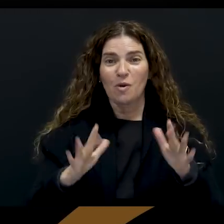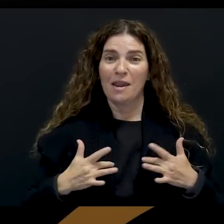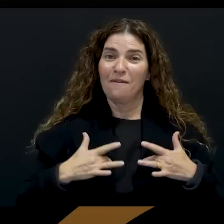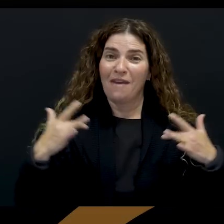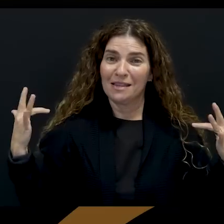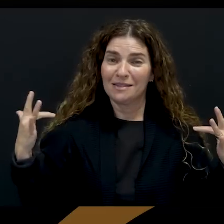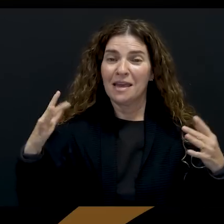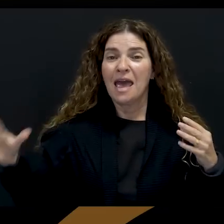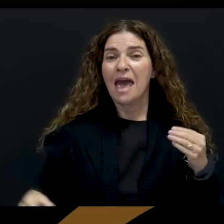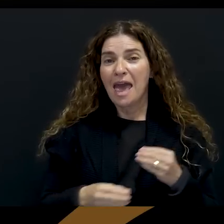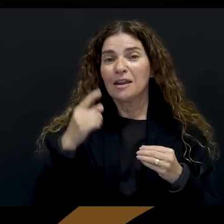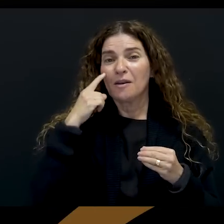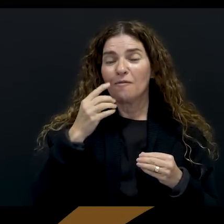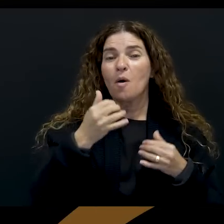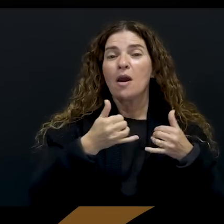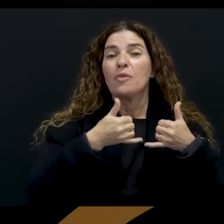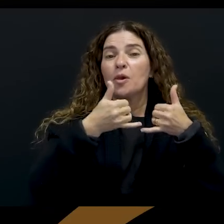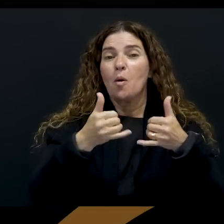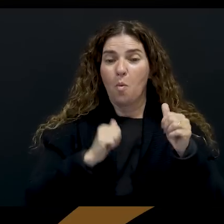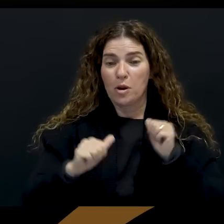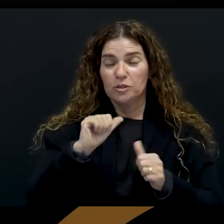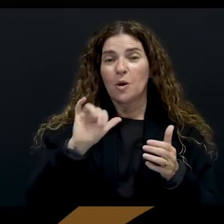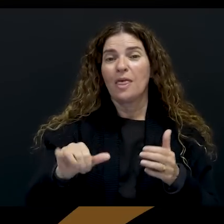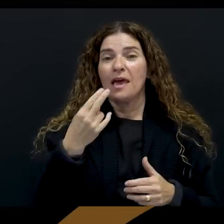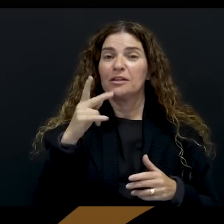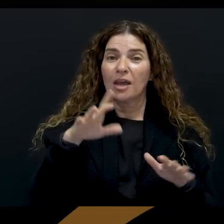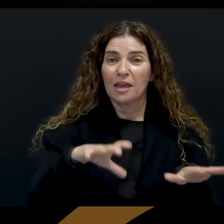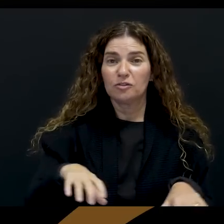Building upon the award show that Helen Keller Services began a few years ago,